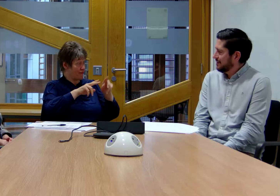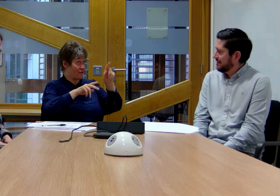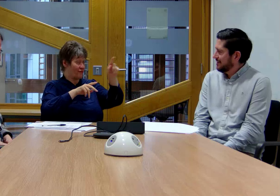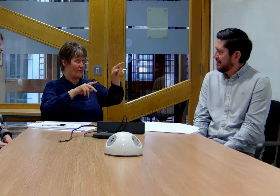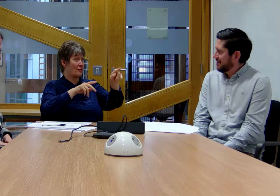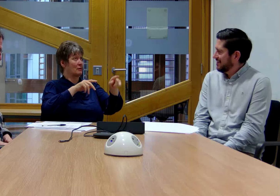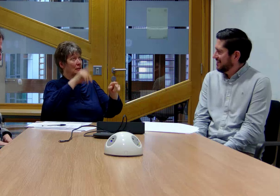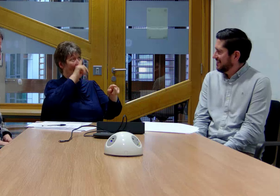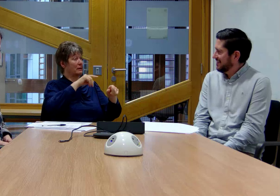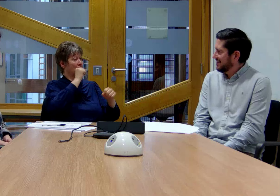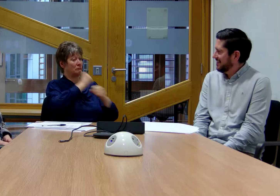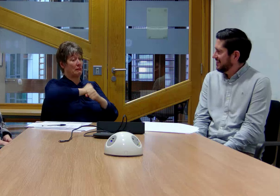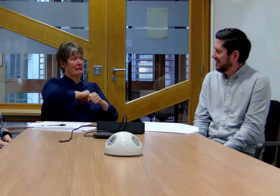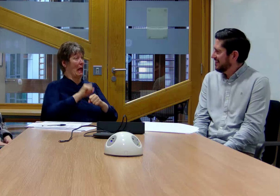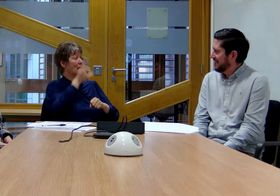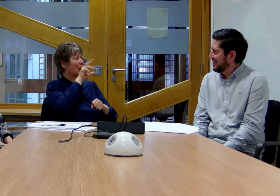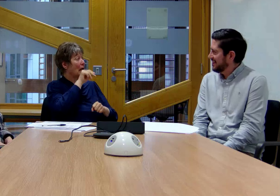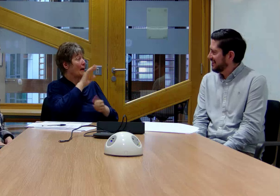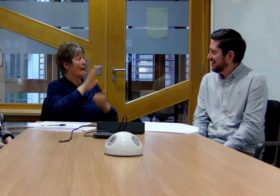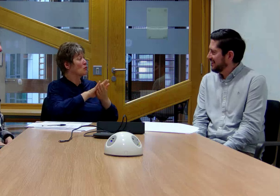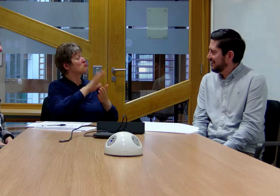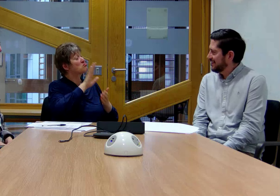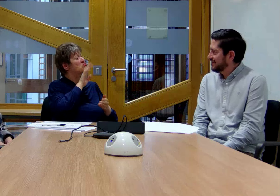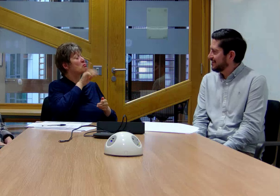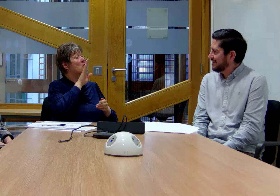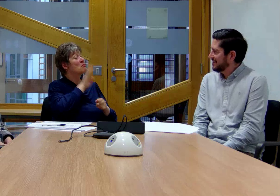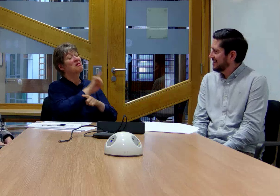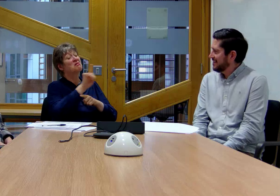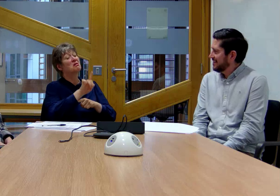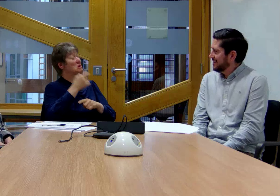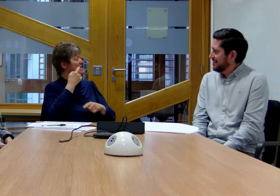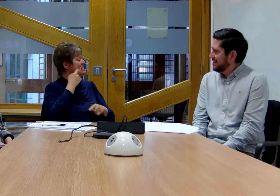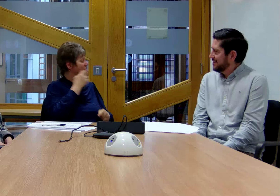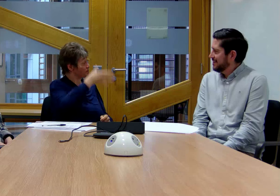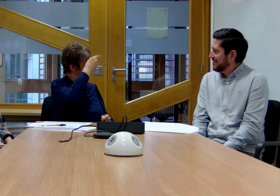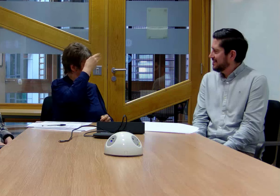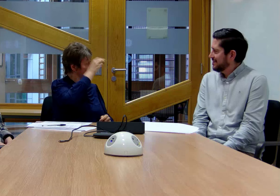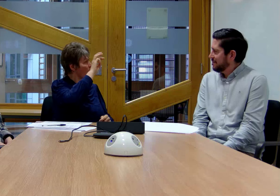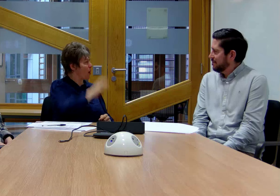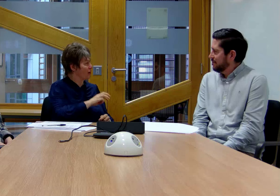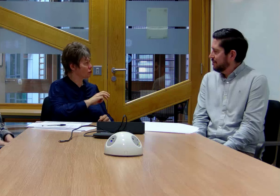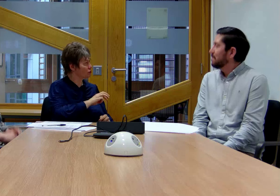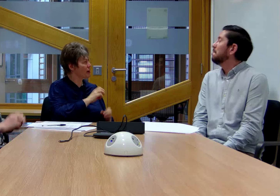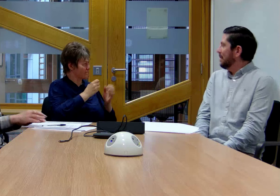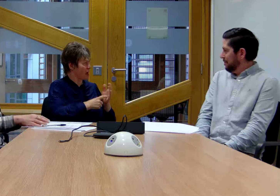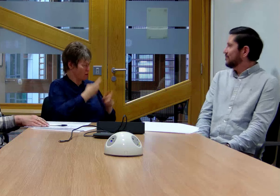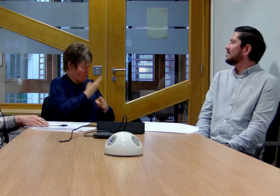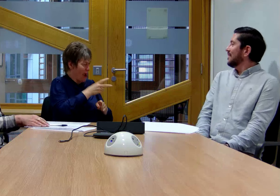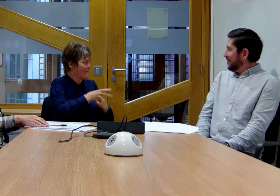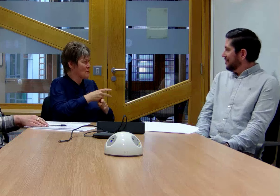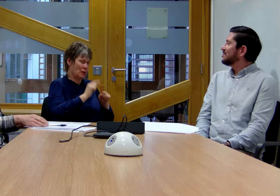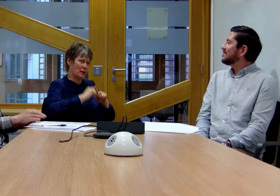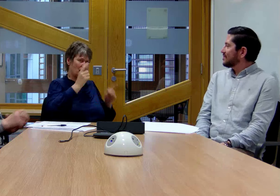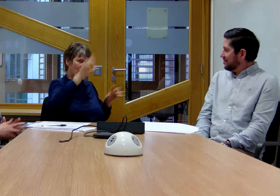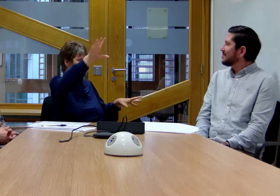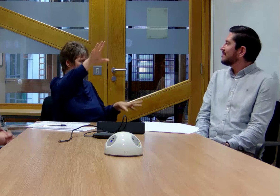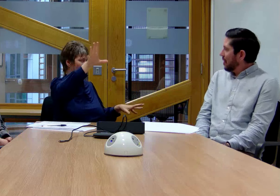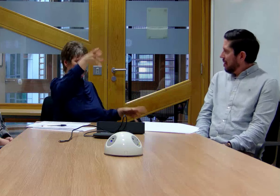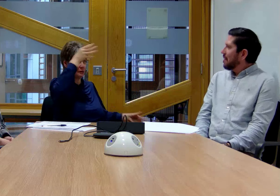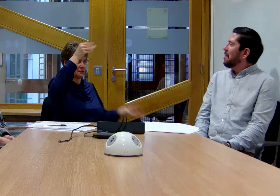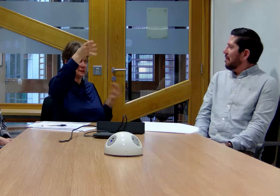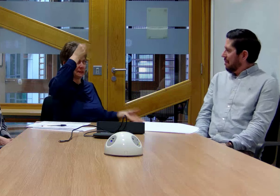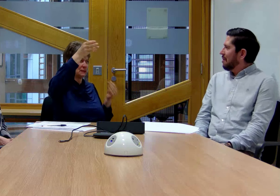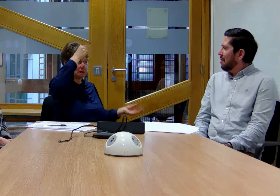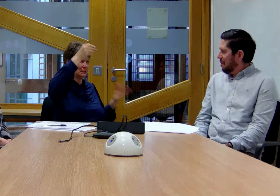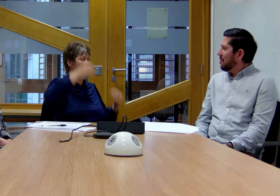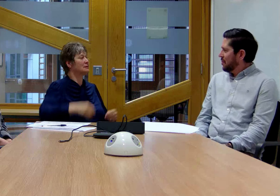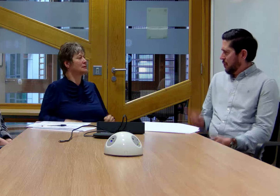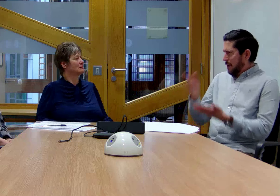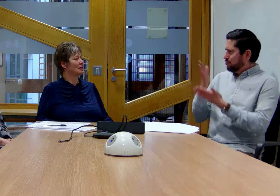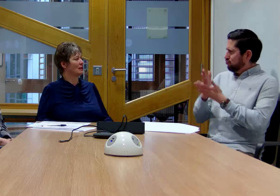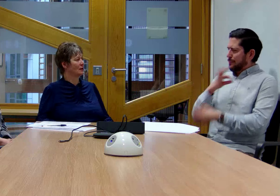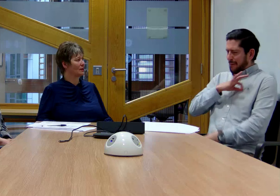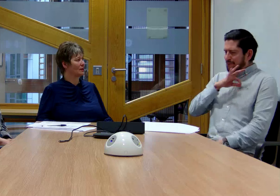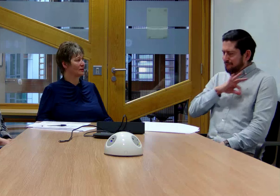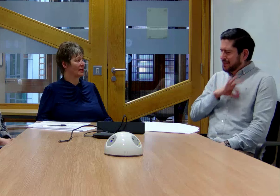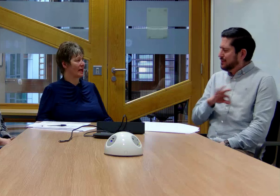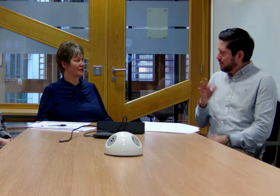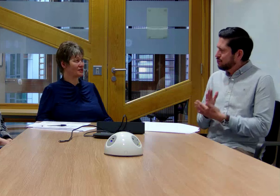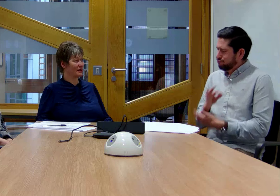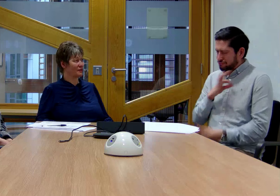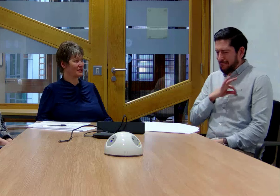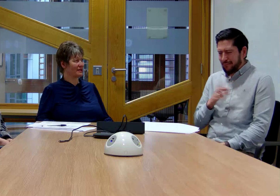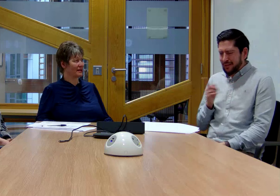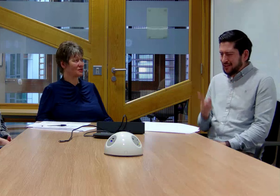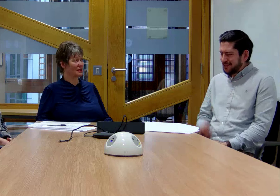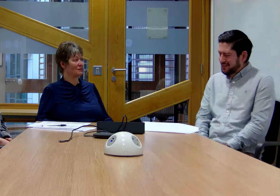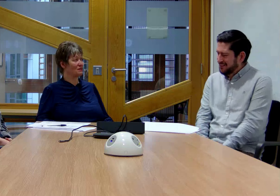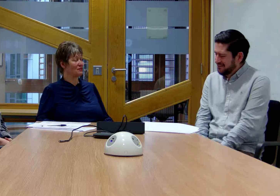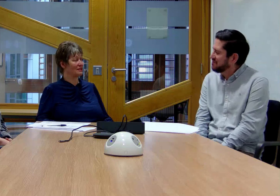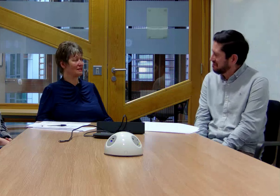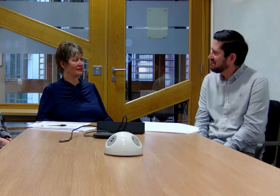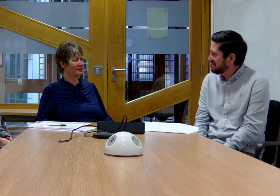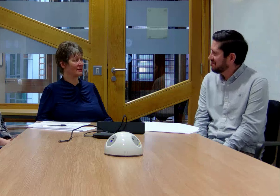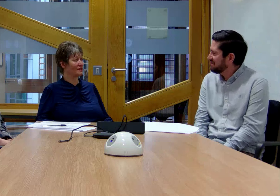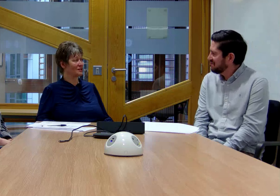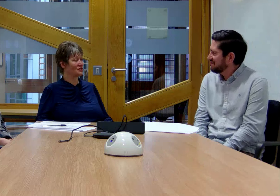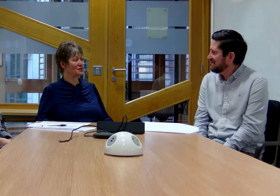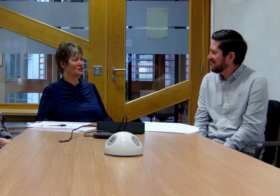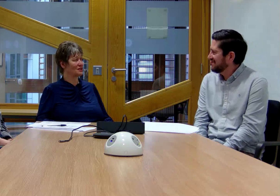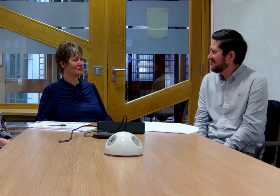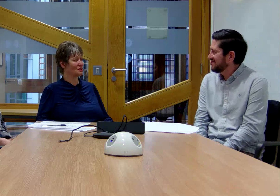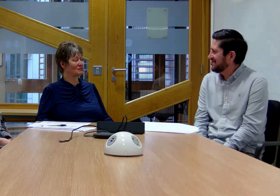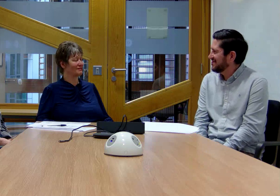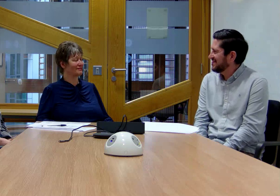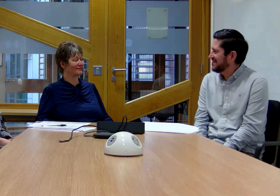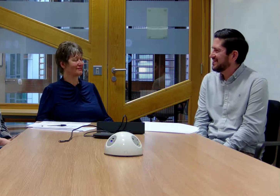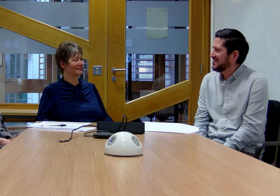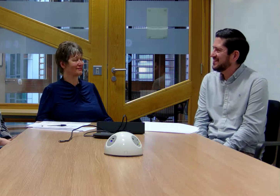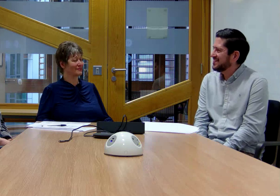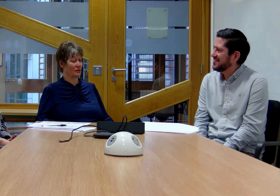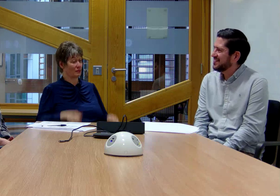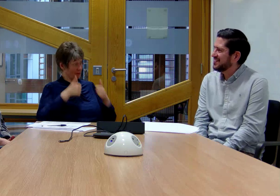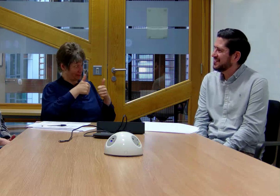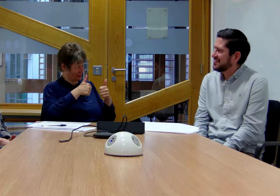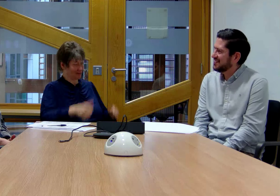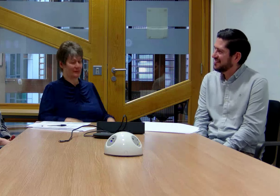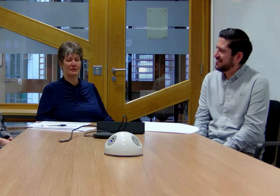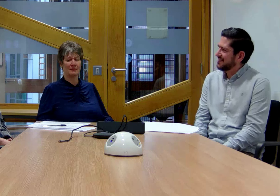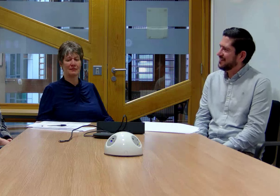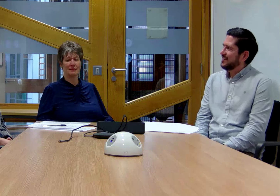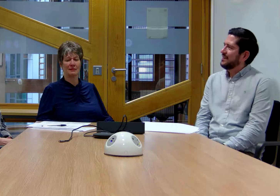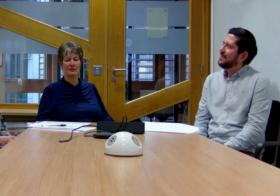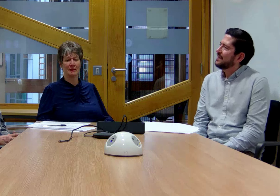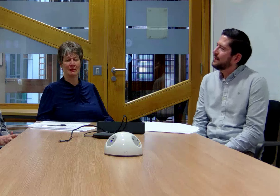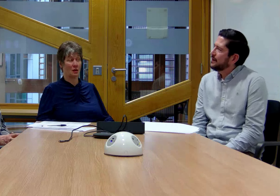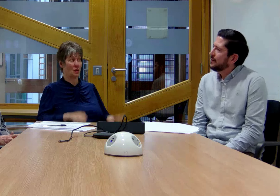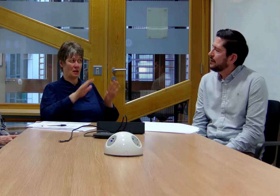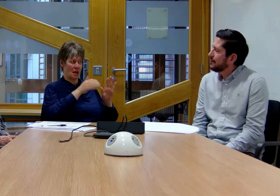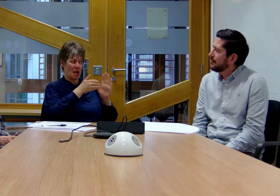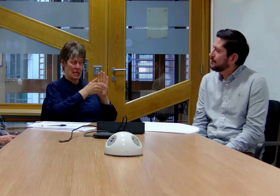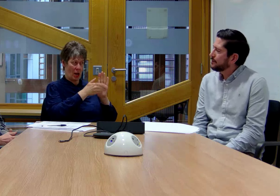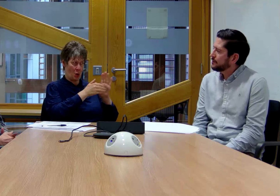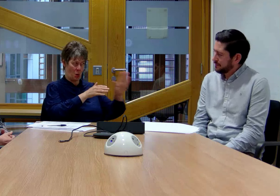Welsh, but you wouldn't understand any of the words. You'd have to learn all the words.